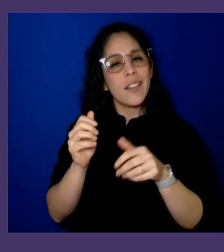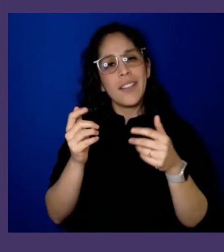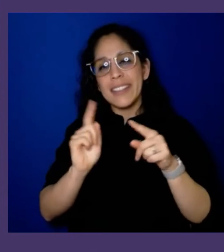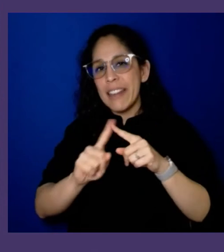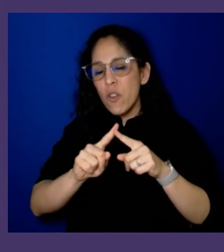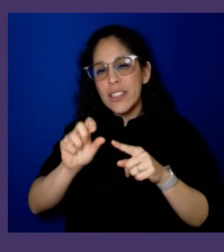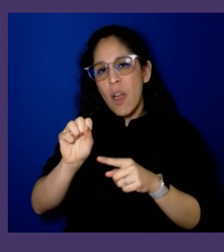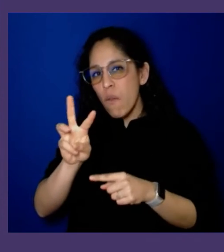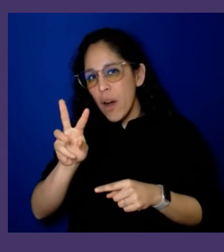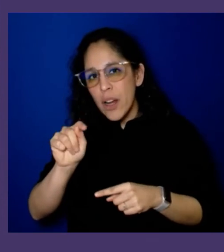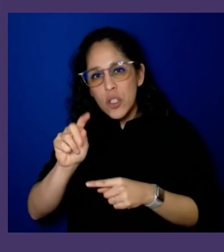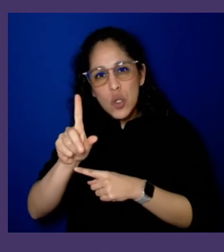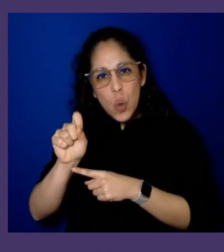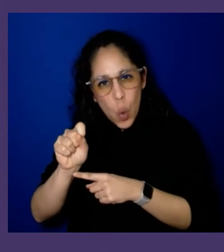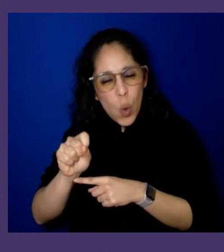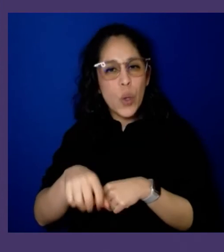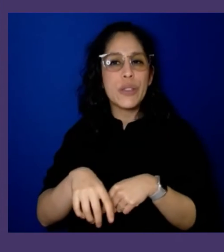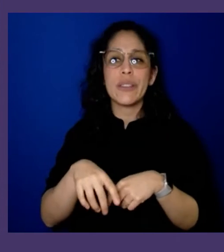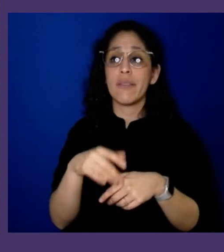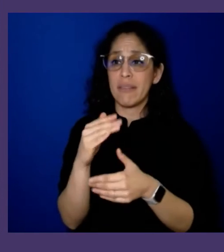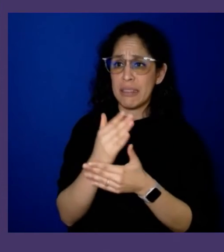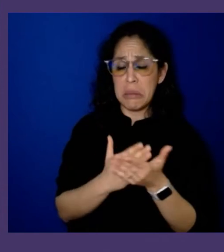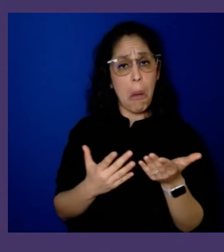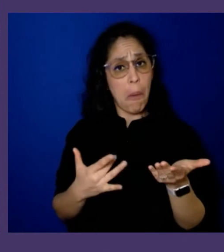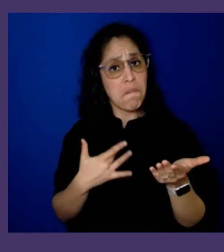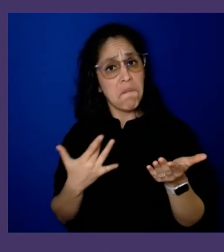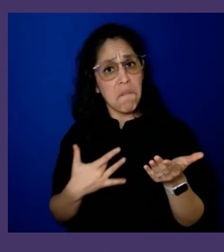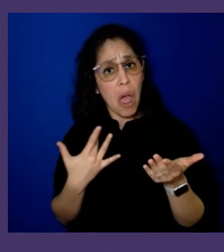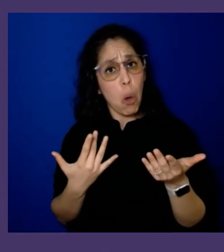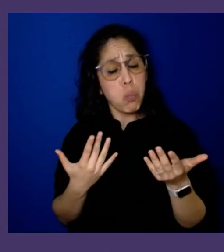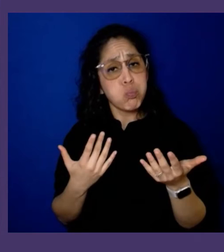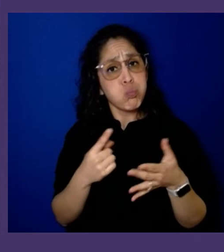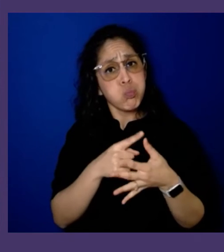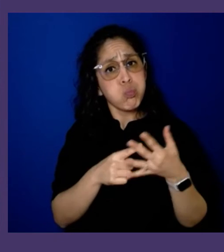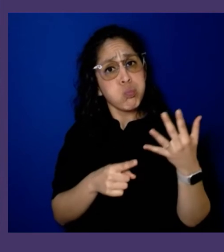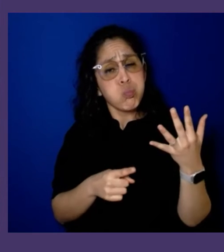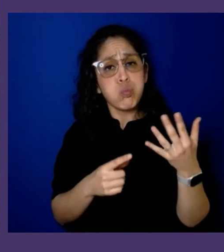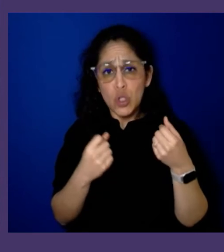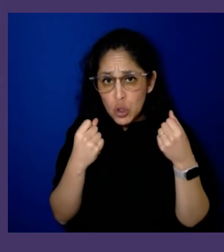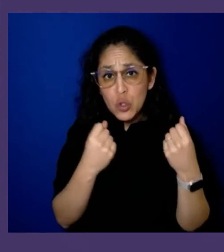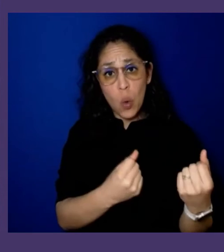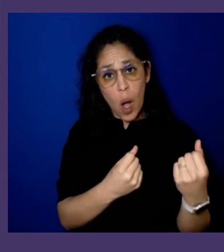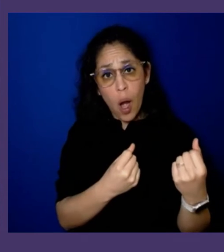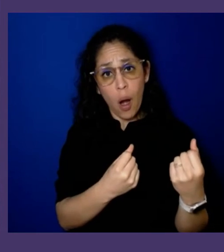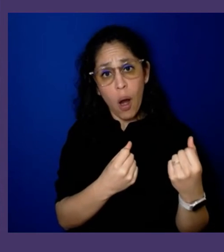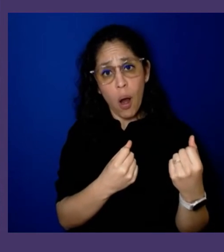Some of them I felt were strong as far as in terms of